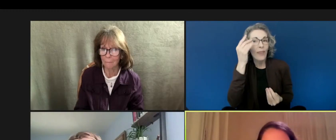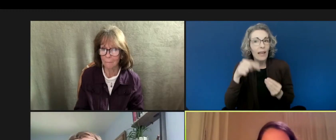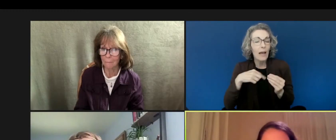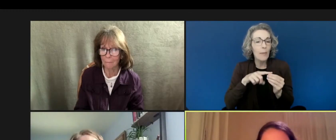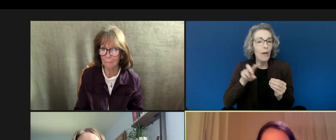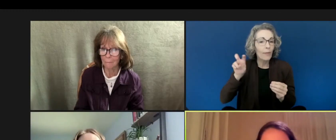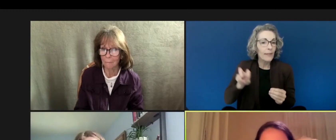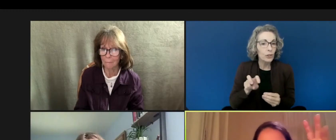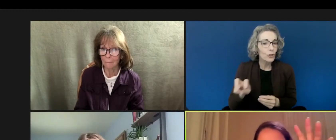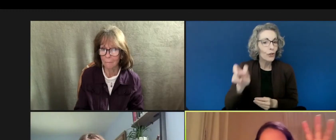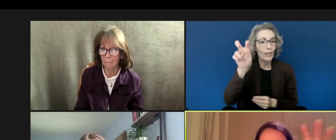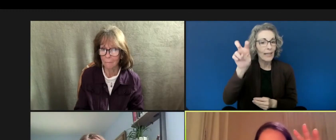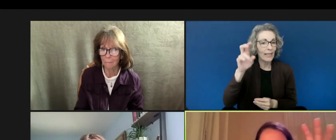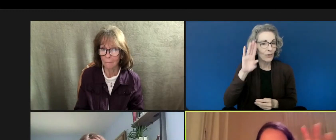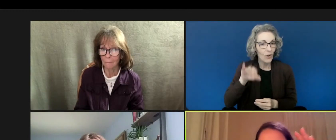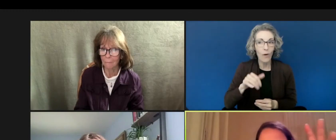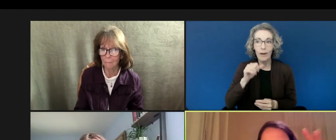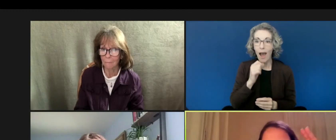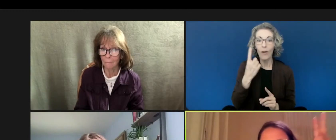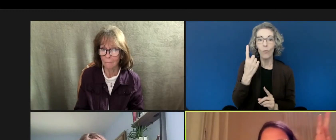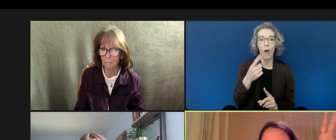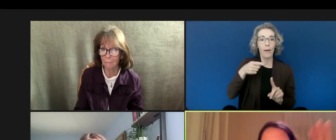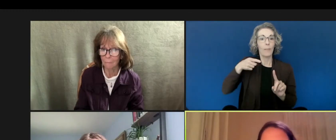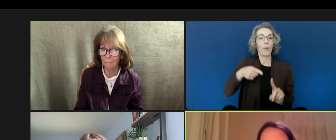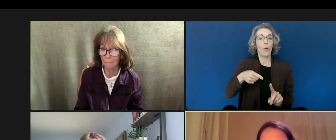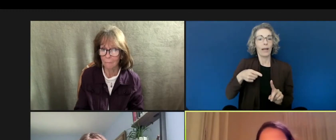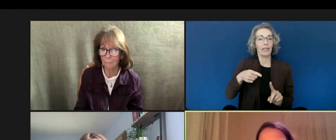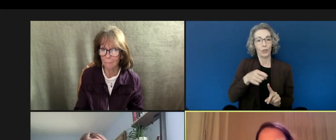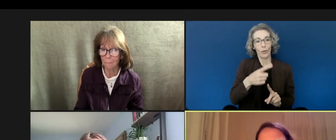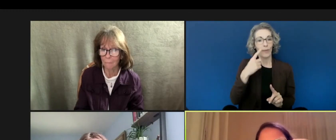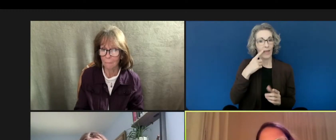it's not one point that you think of what to do.